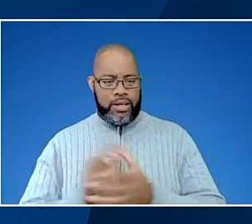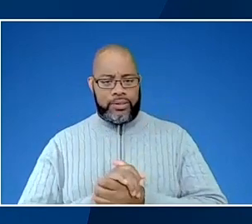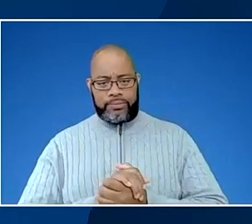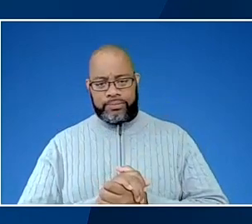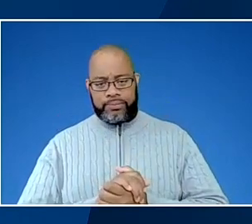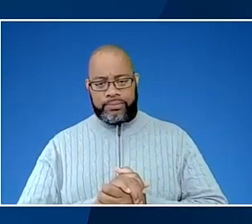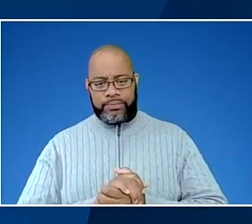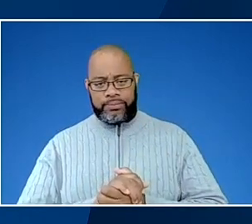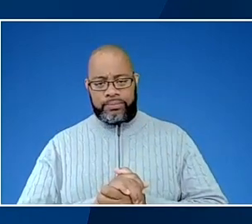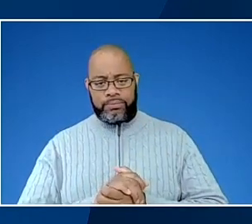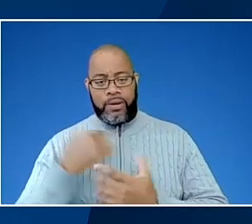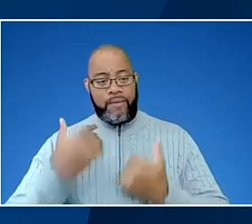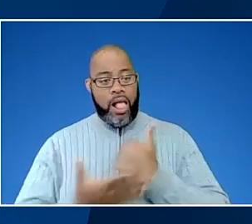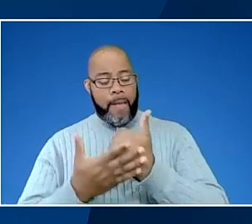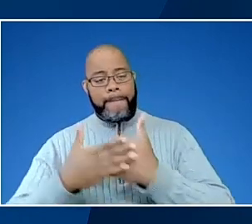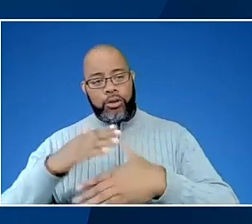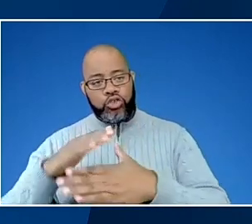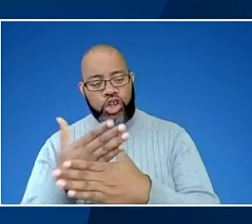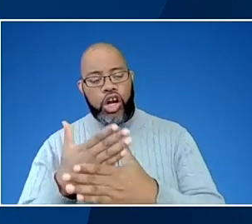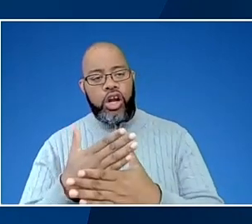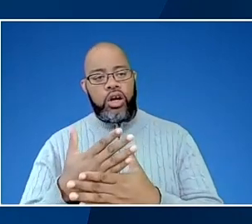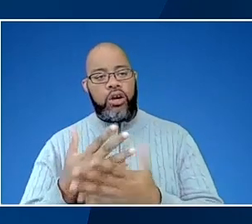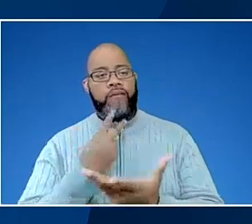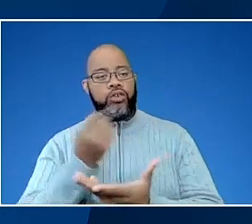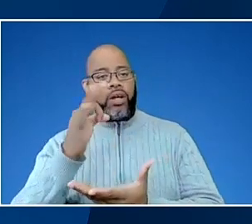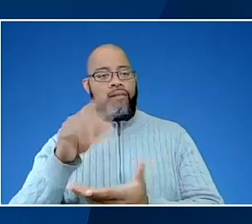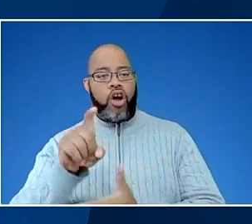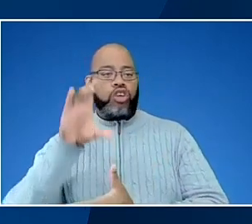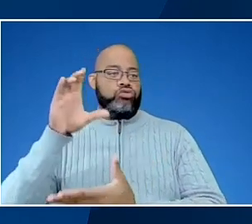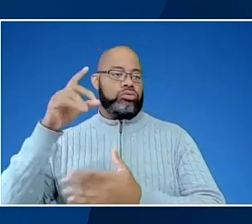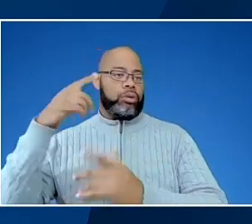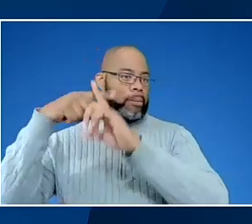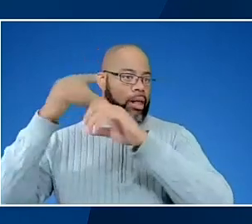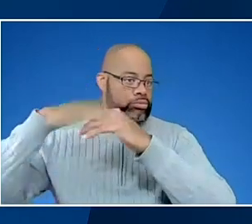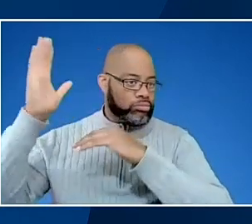helped share voices of 100 plus higher